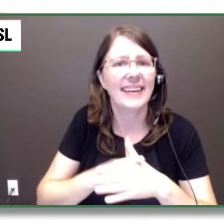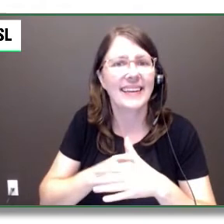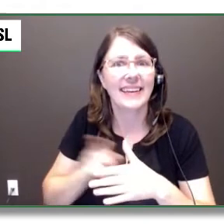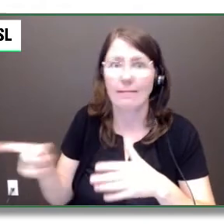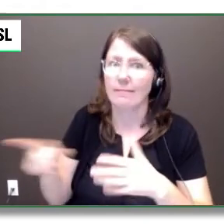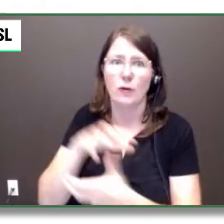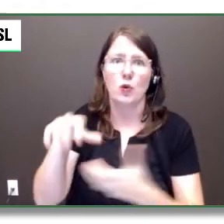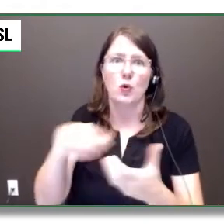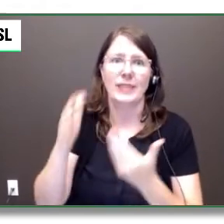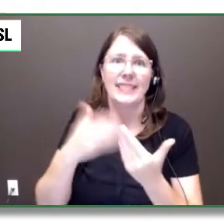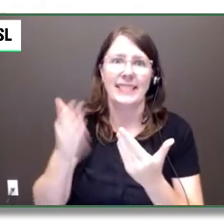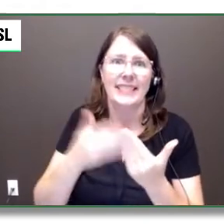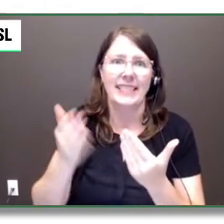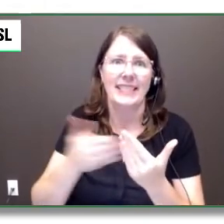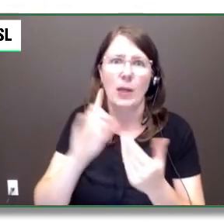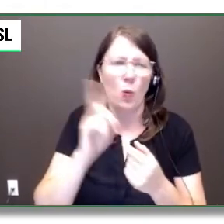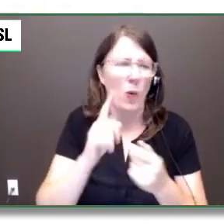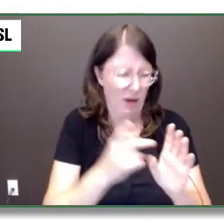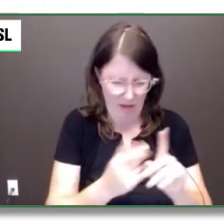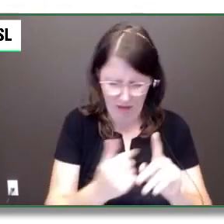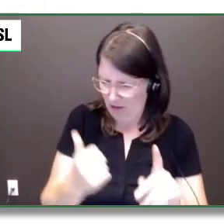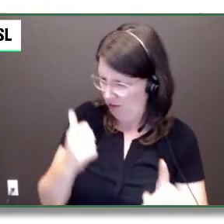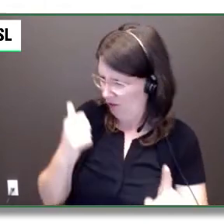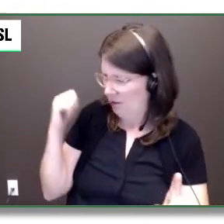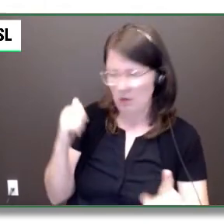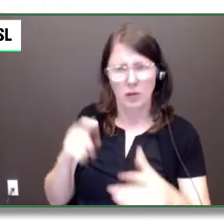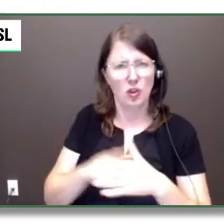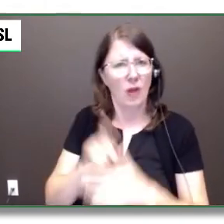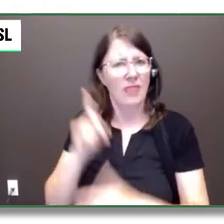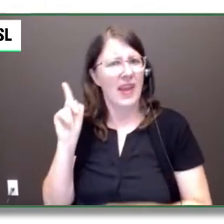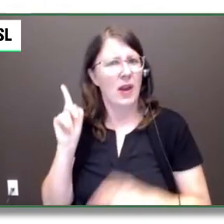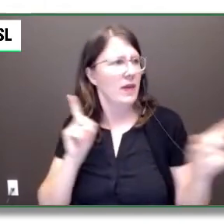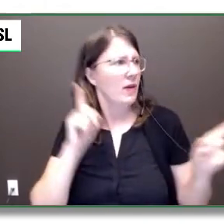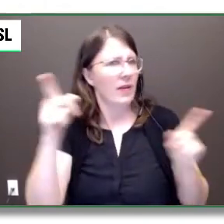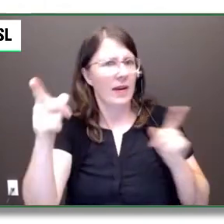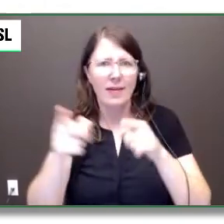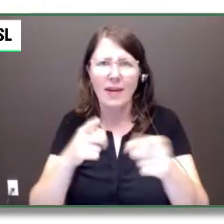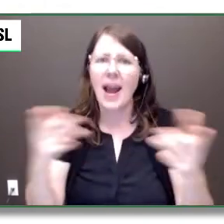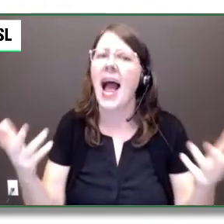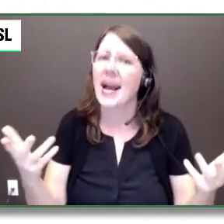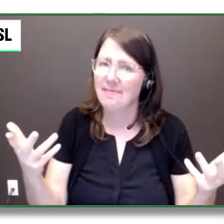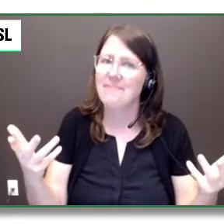those um trails. And so what we you know, one of the things that suggested um was